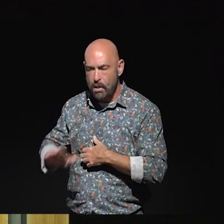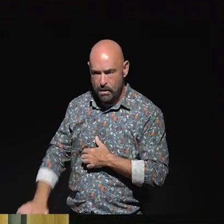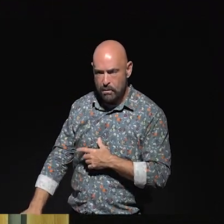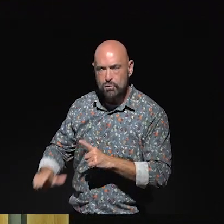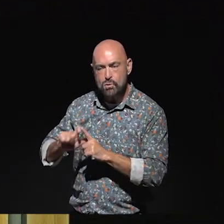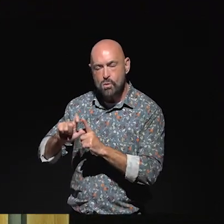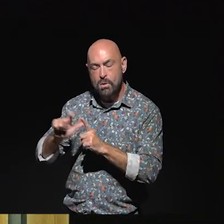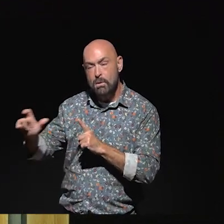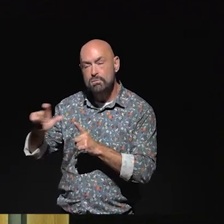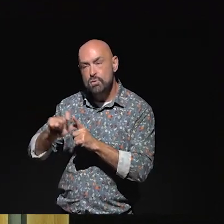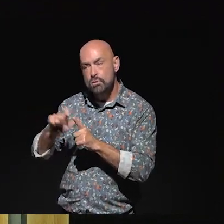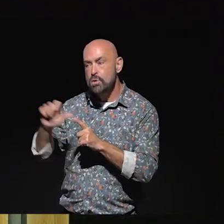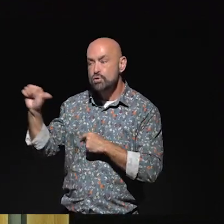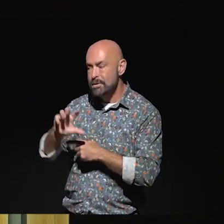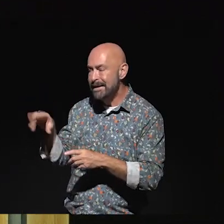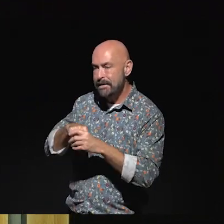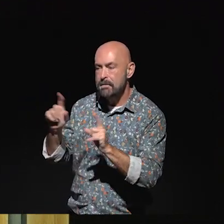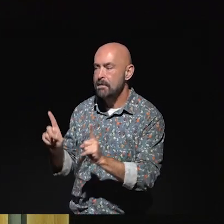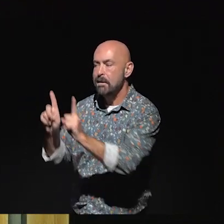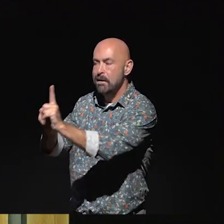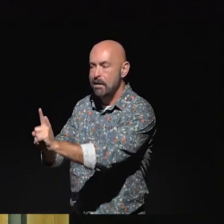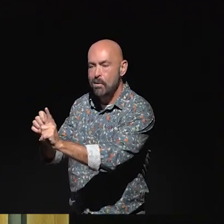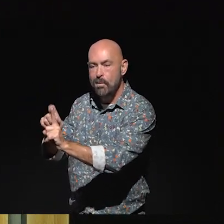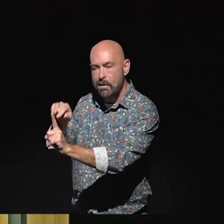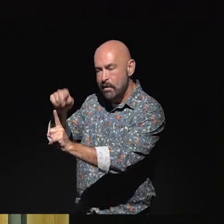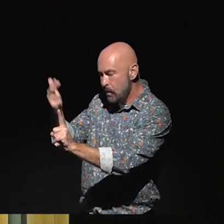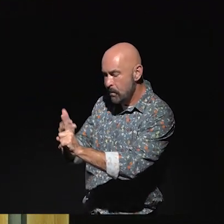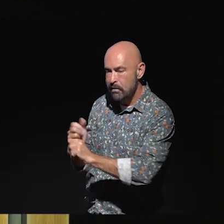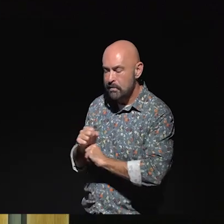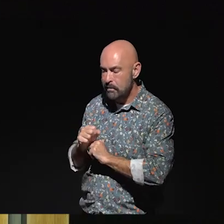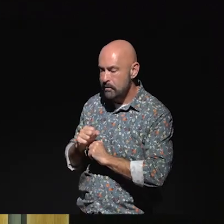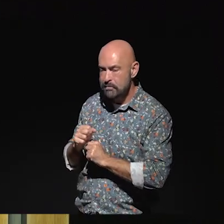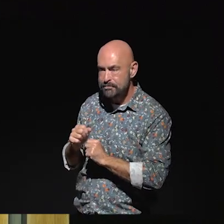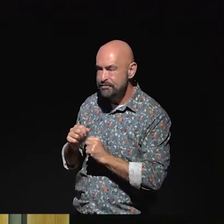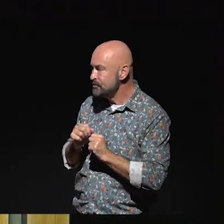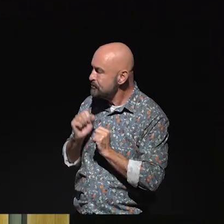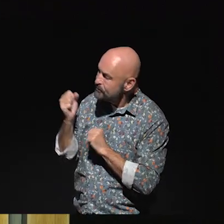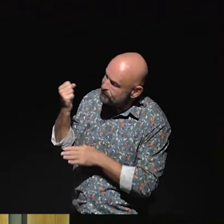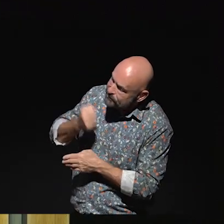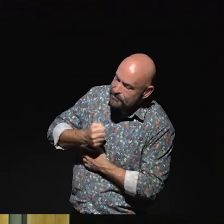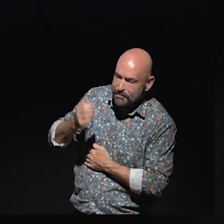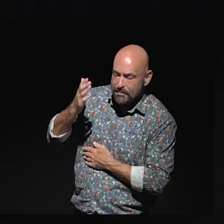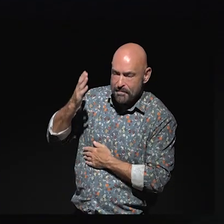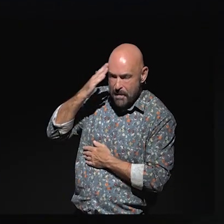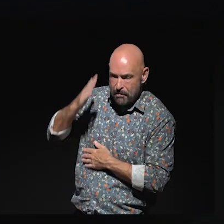and the daughter was meant to be in the picture with her, leaning her childish head on her mother's lap.